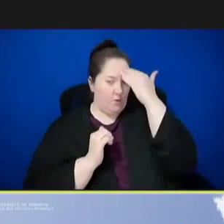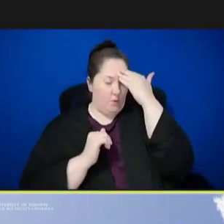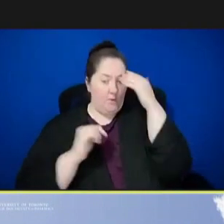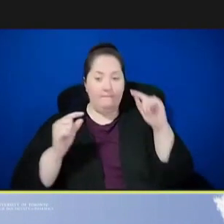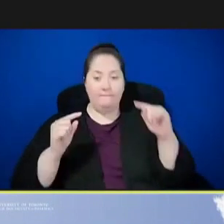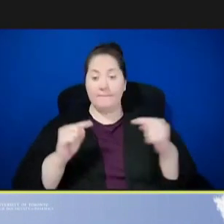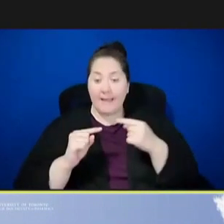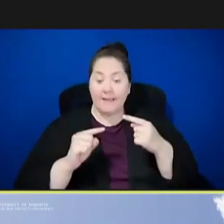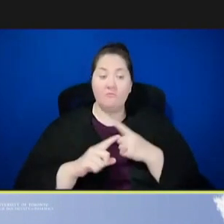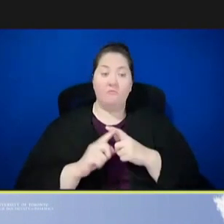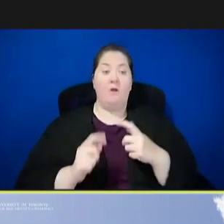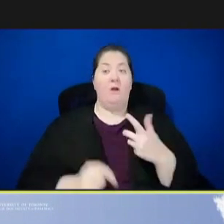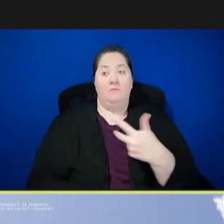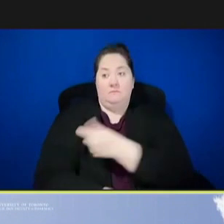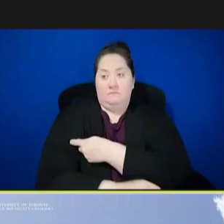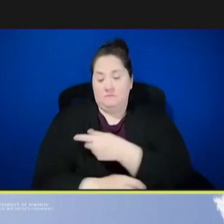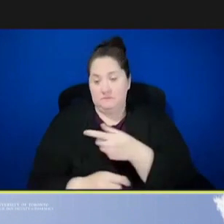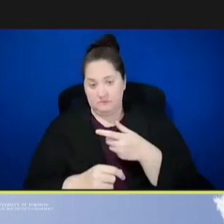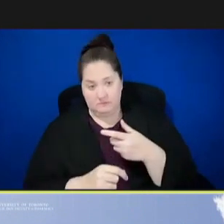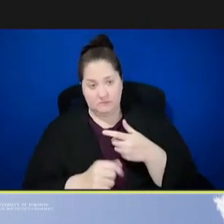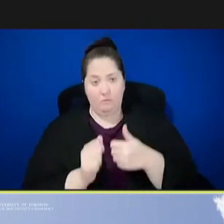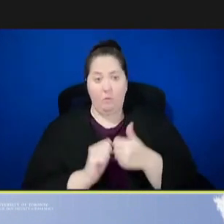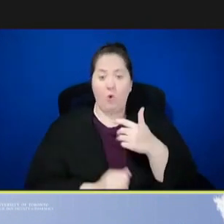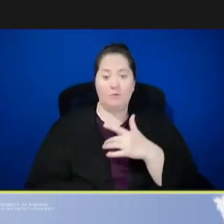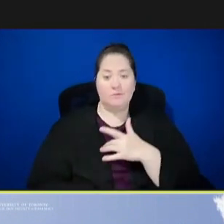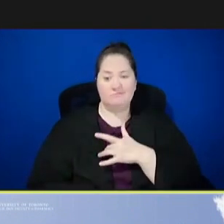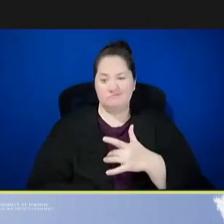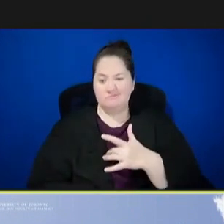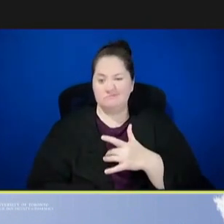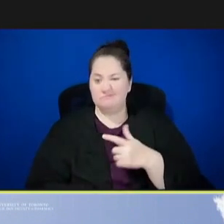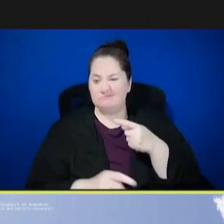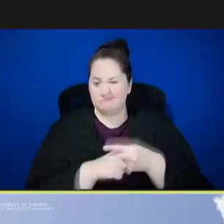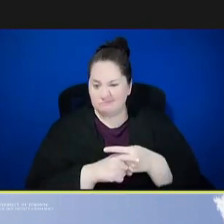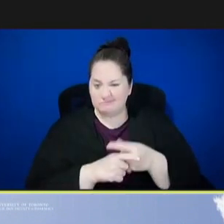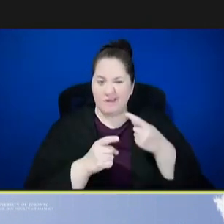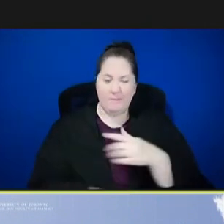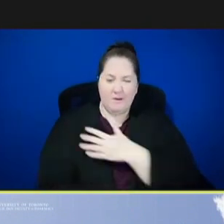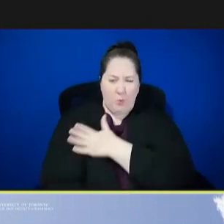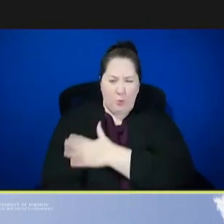vaccine injection is the most common adverse event following immunization, even though we don't call